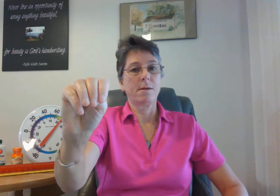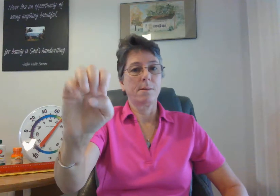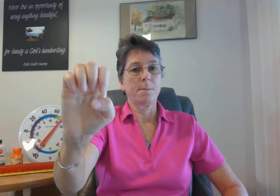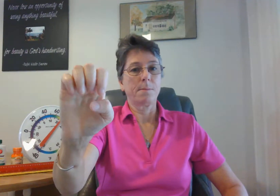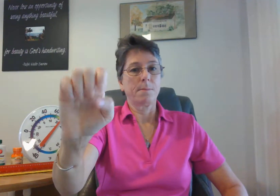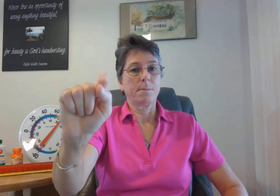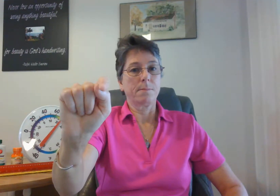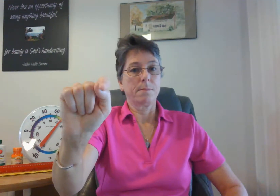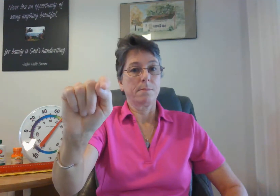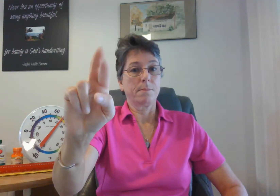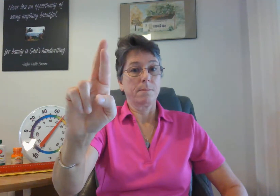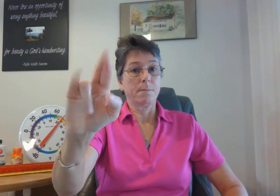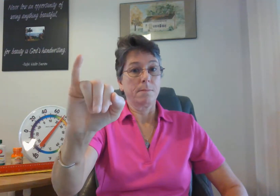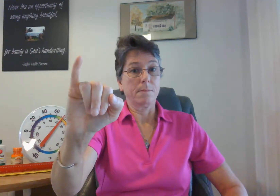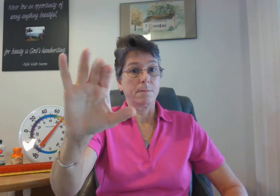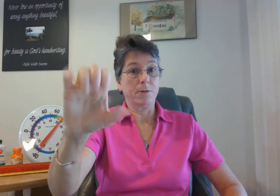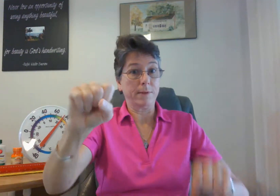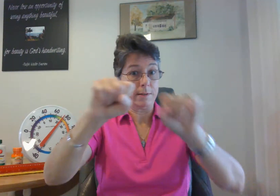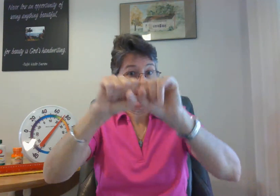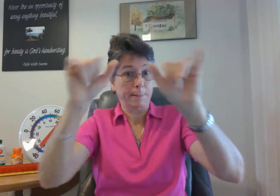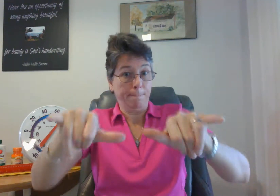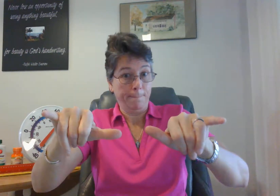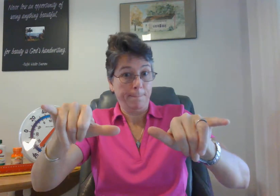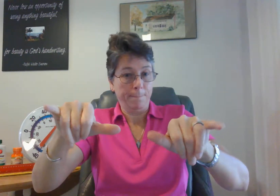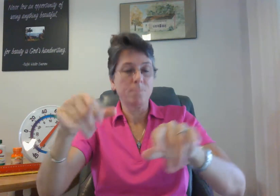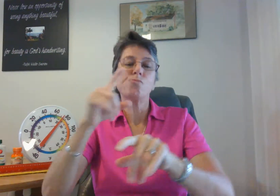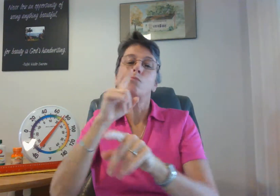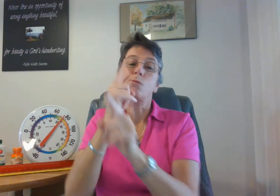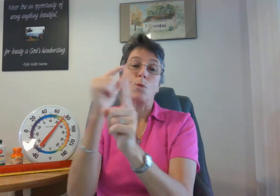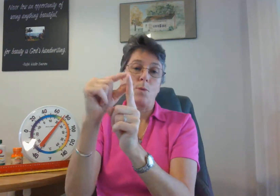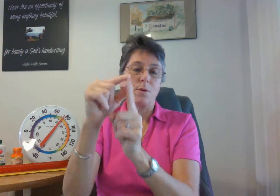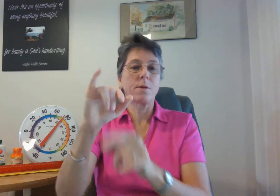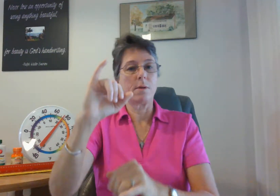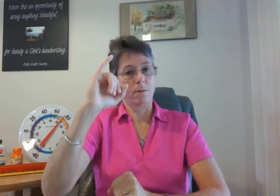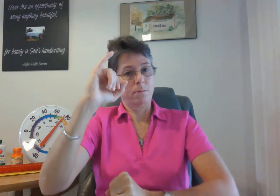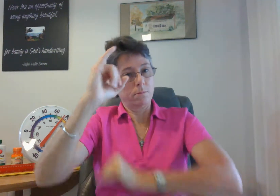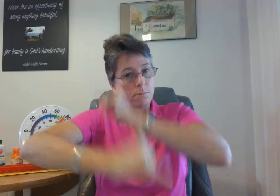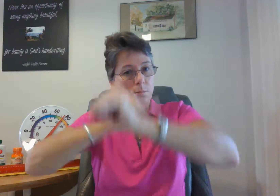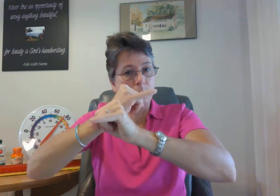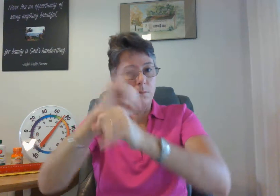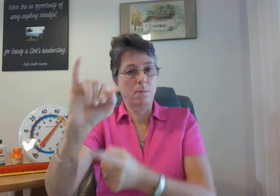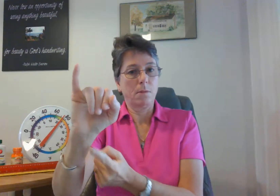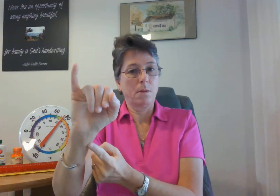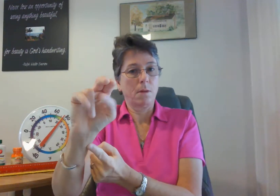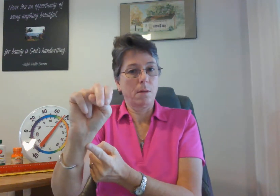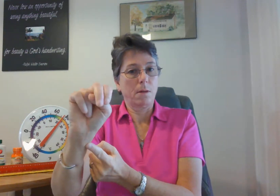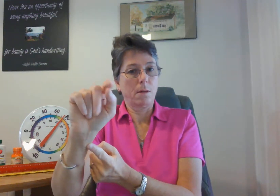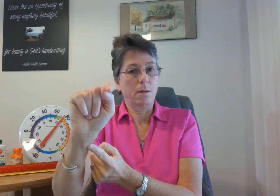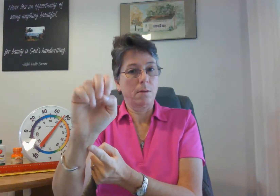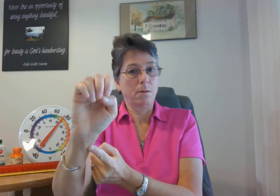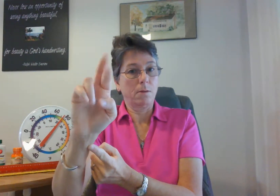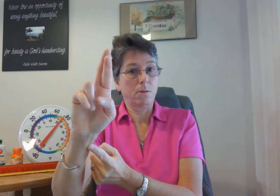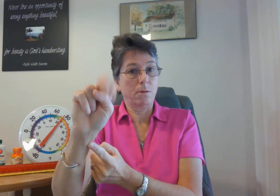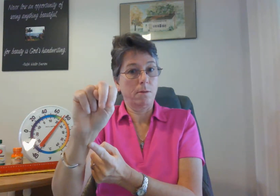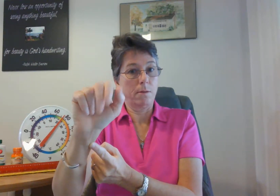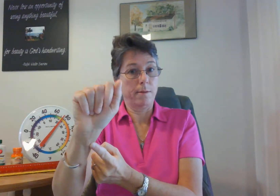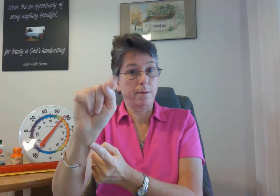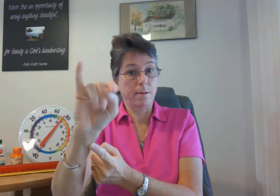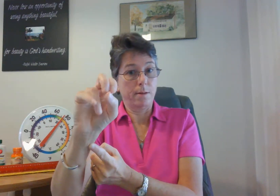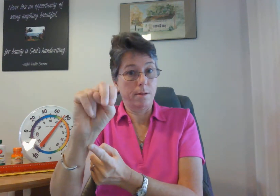Oh yes, here is the answer.